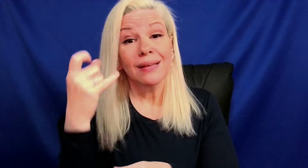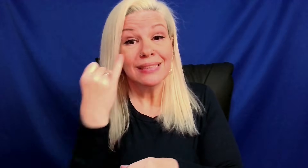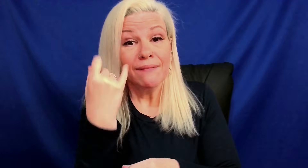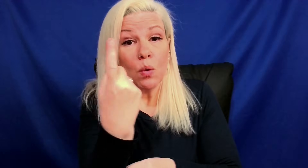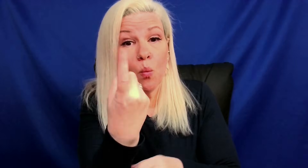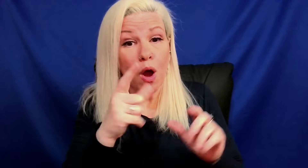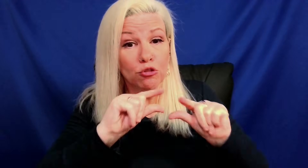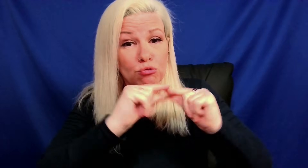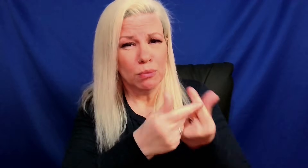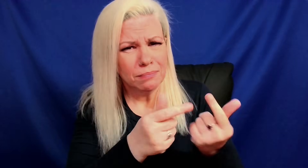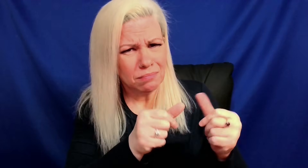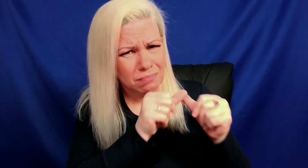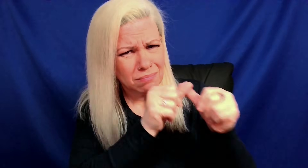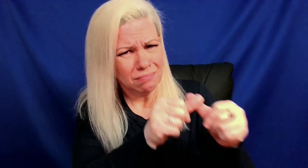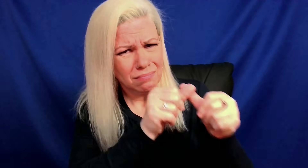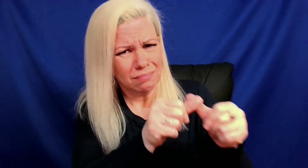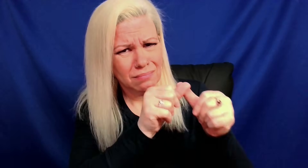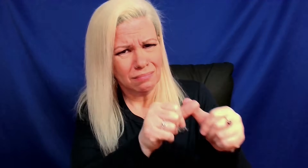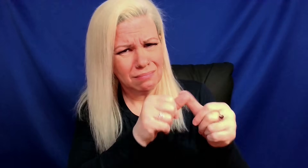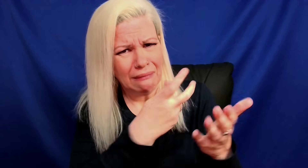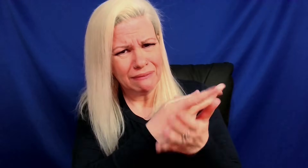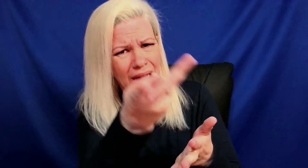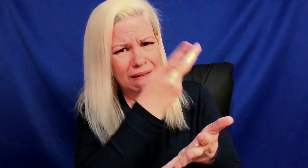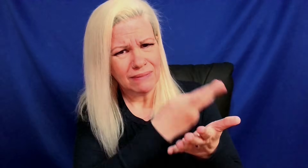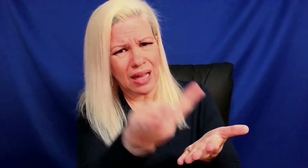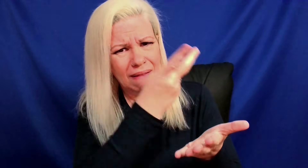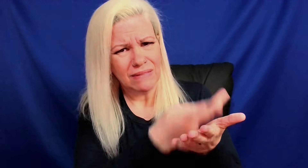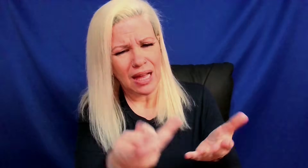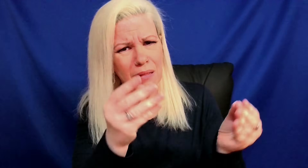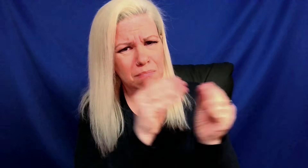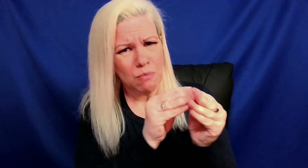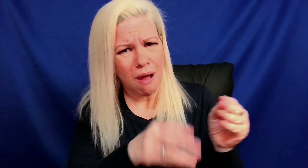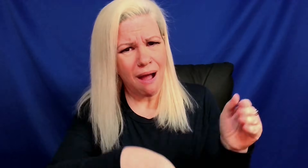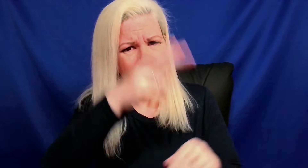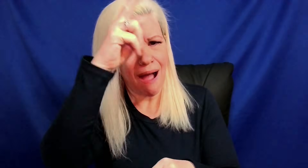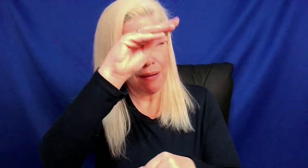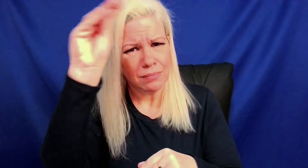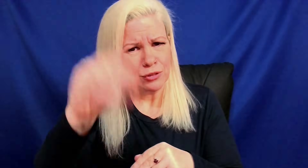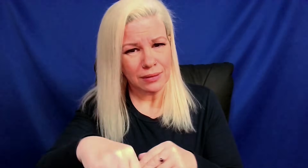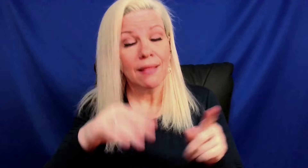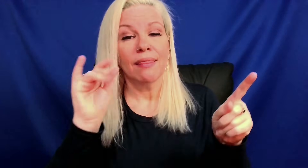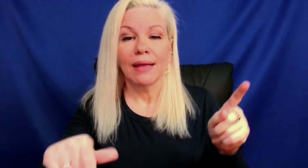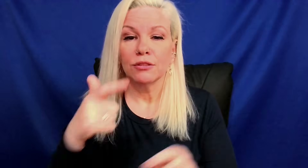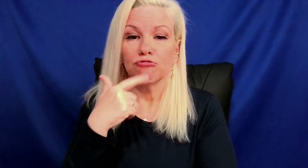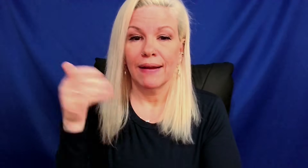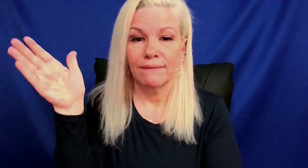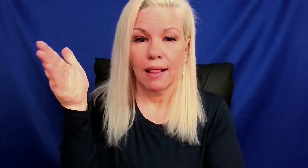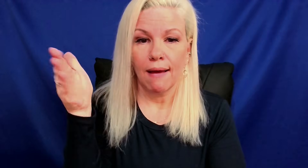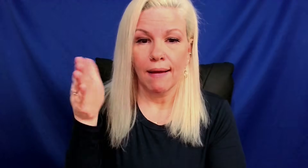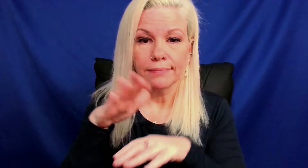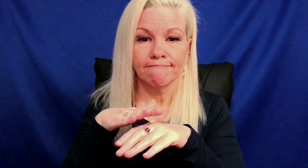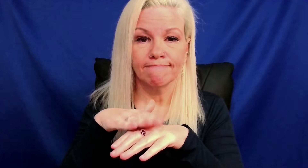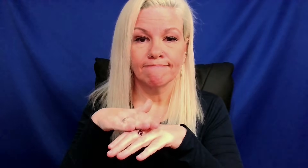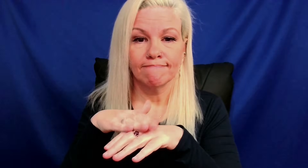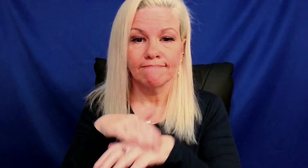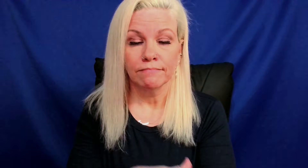Because if one group consistently fails at a much higher rate, that is a red flag.